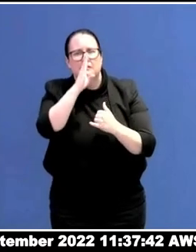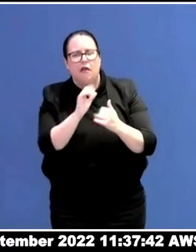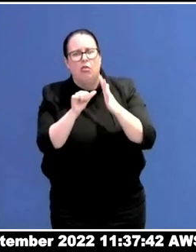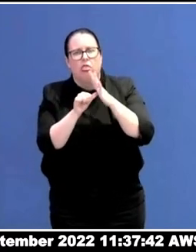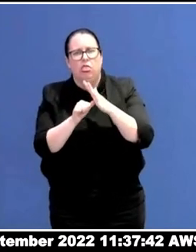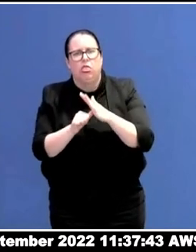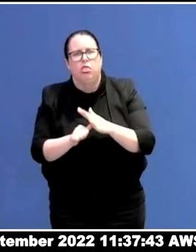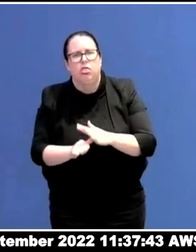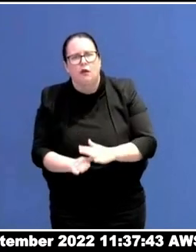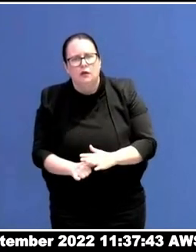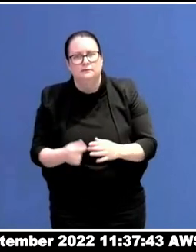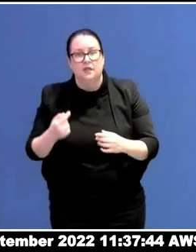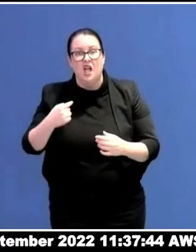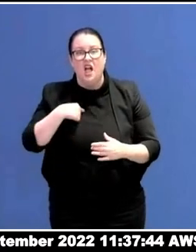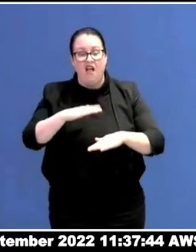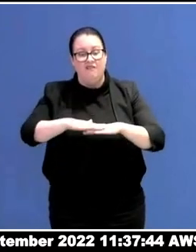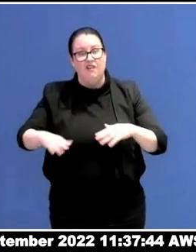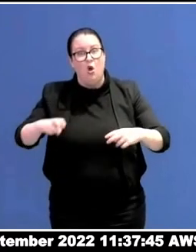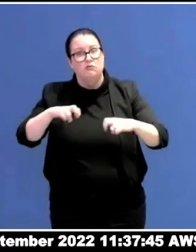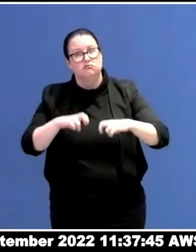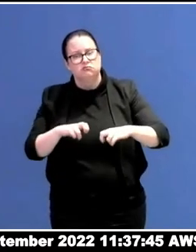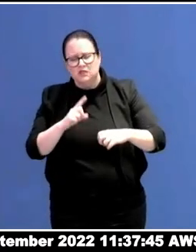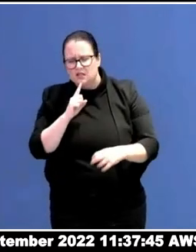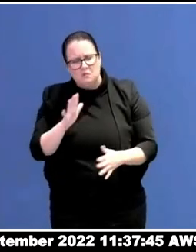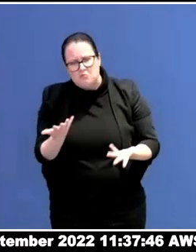I sat down on the floor with him and just said, "What's going on with you, darling?